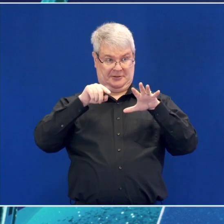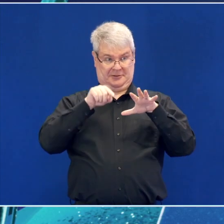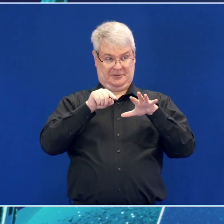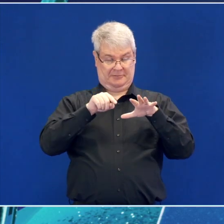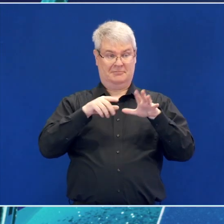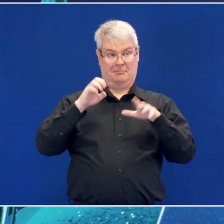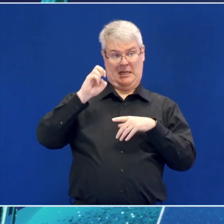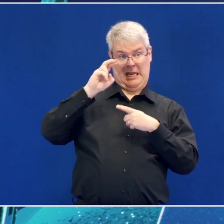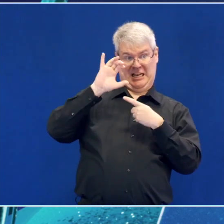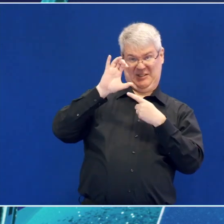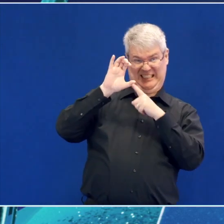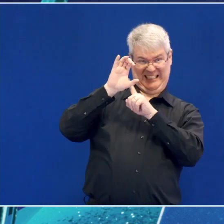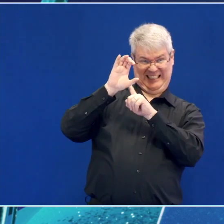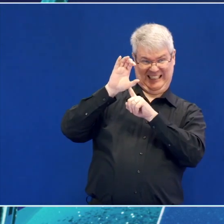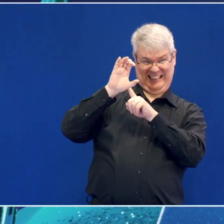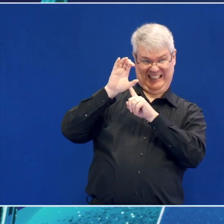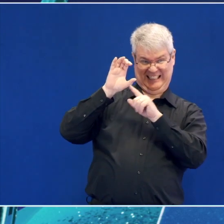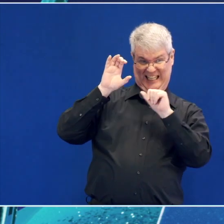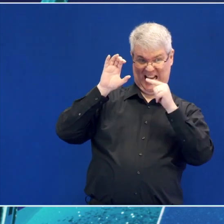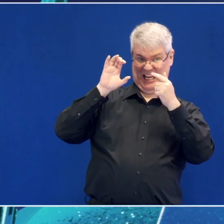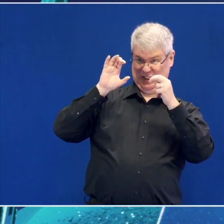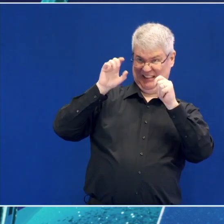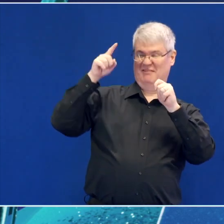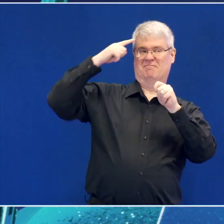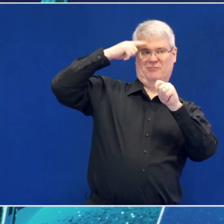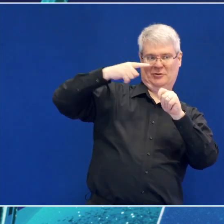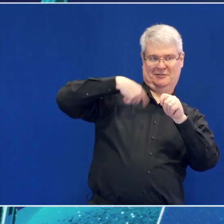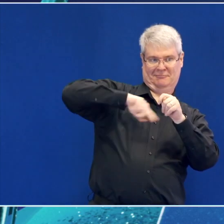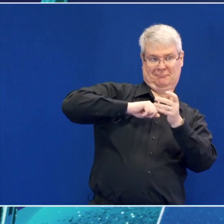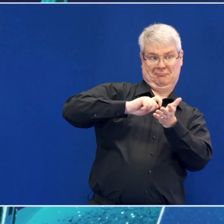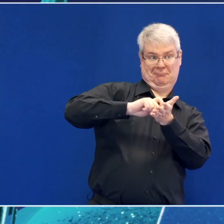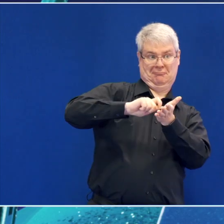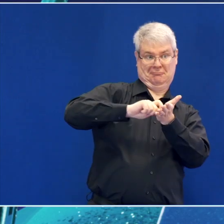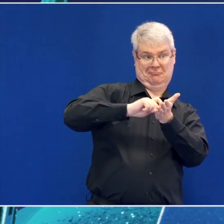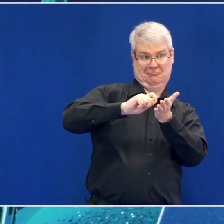And it's starting to deliver really nice results. We've got it kind of pinned down on the lab bench